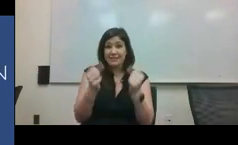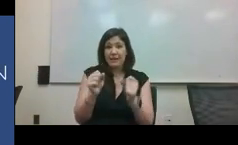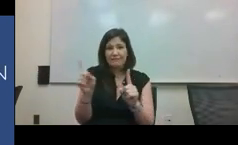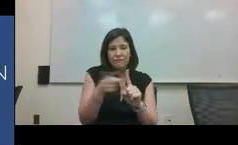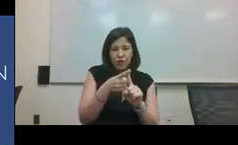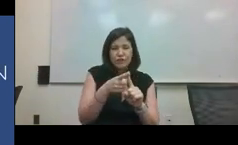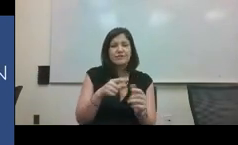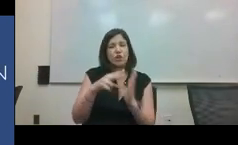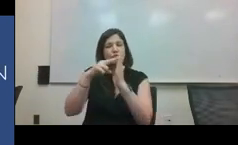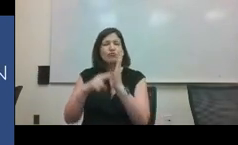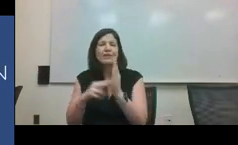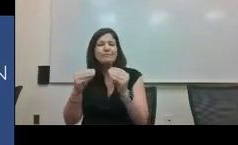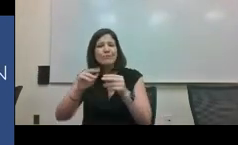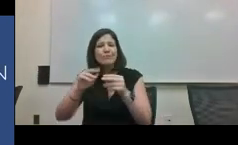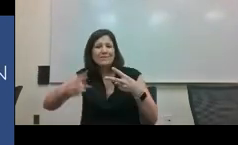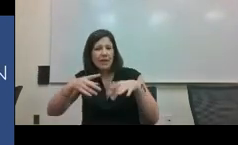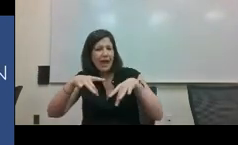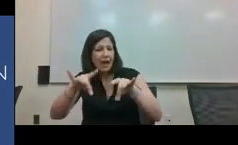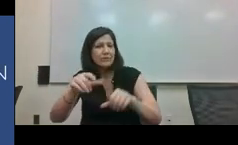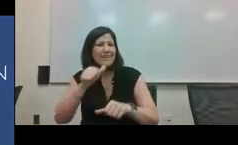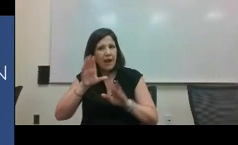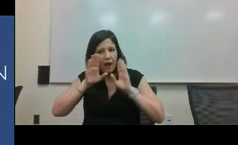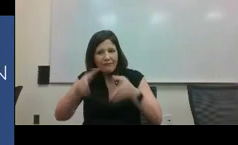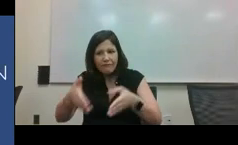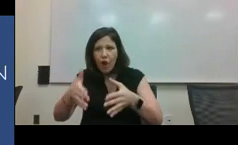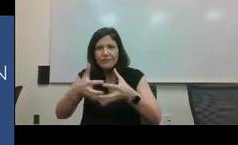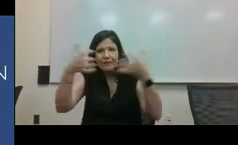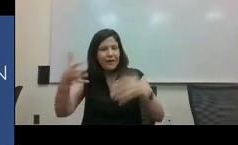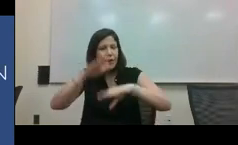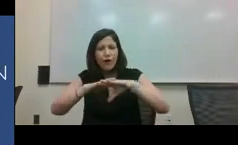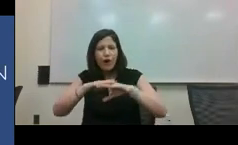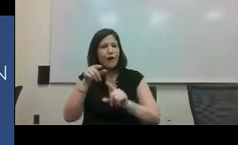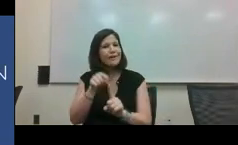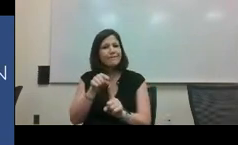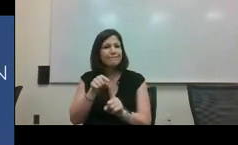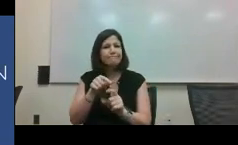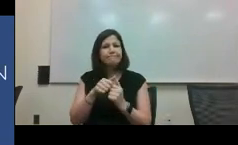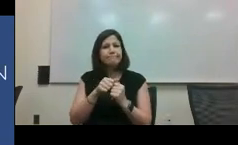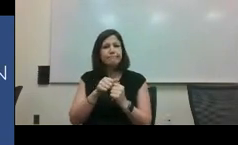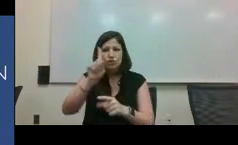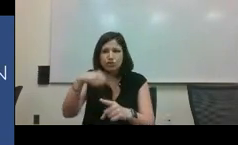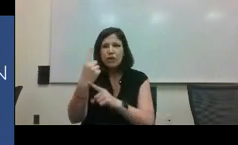and reading as a secondary acquisition but not focusing so much on just reading